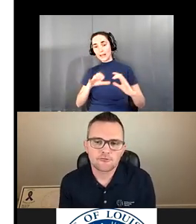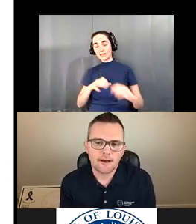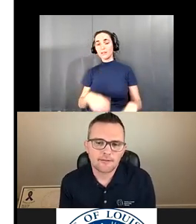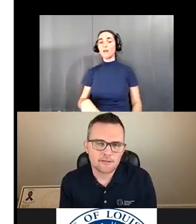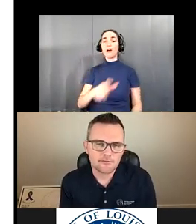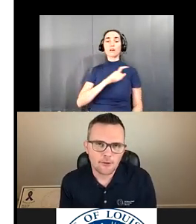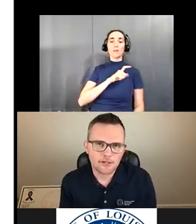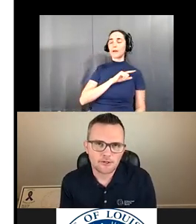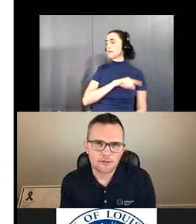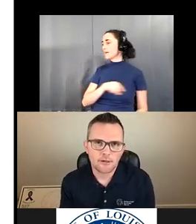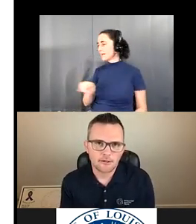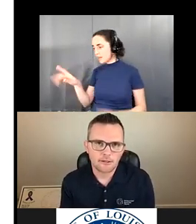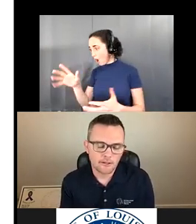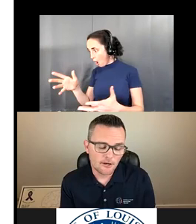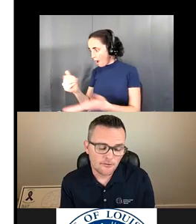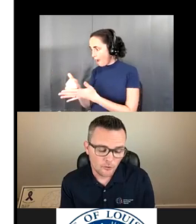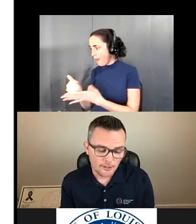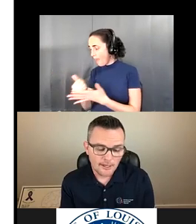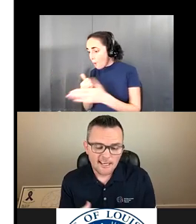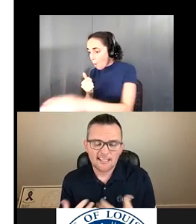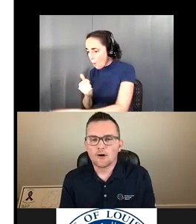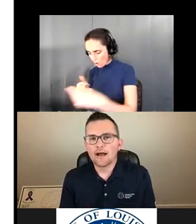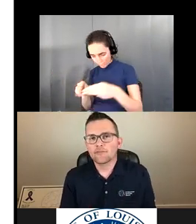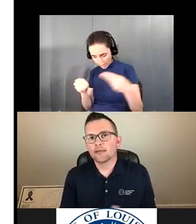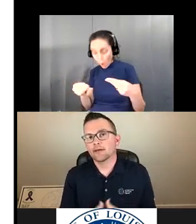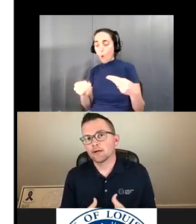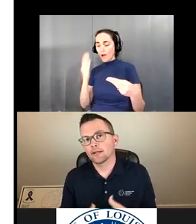find this information about a loved 15:43:51 and now have that there and they